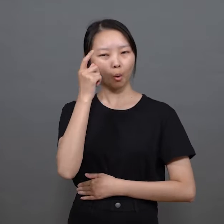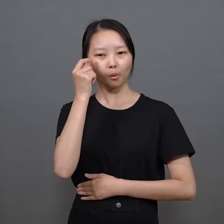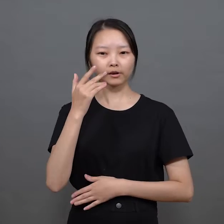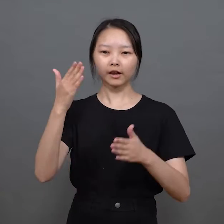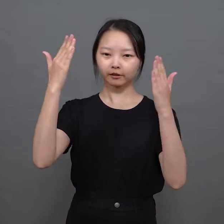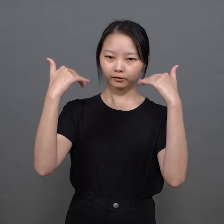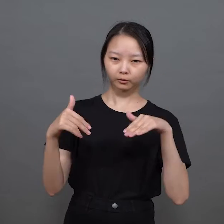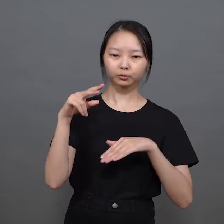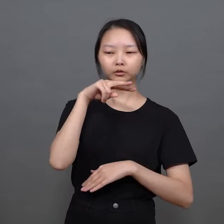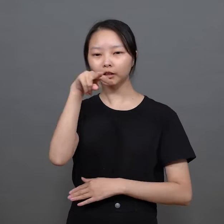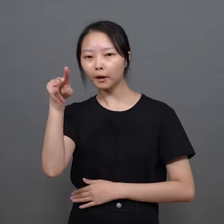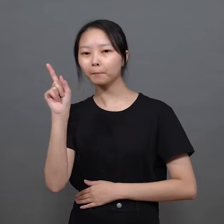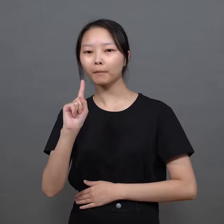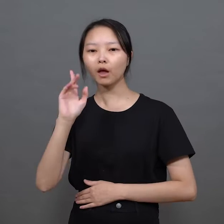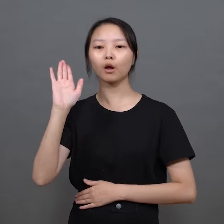So you’re always curious what is next